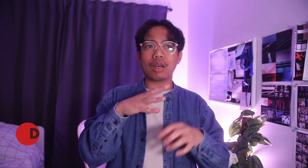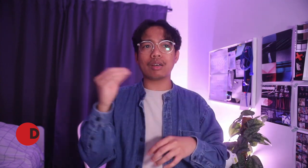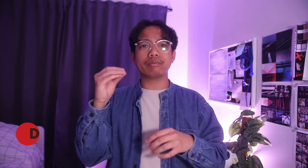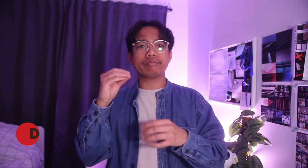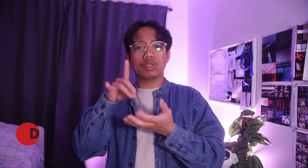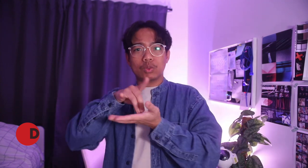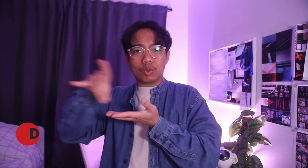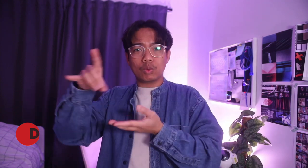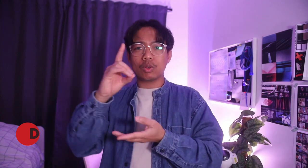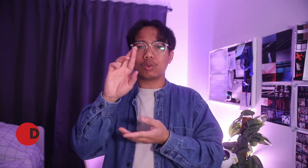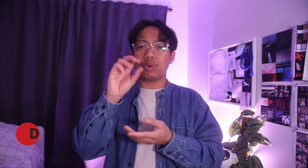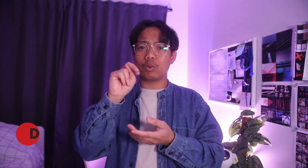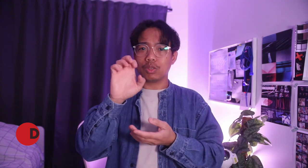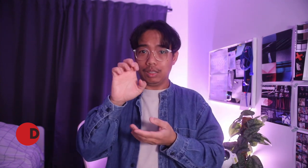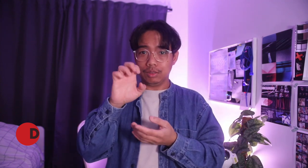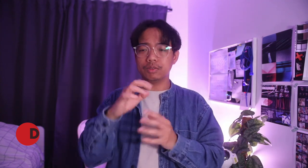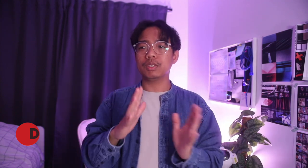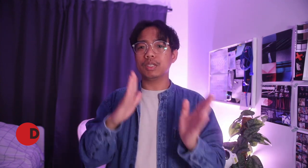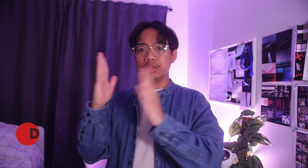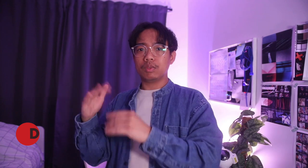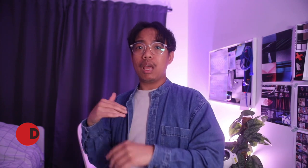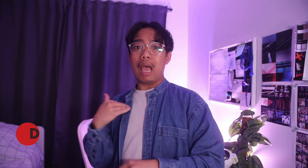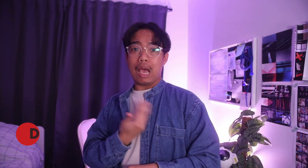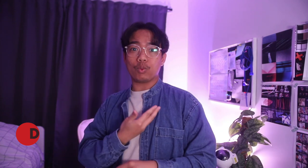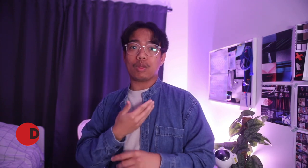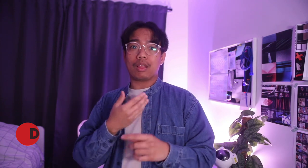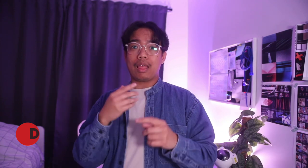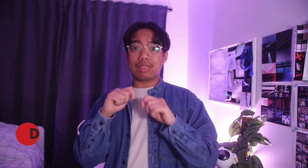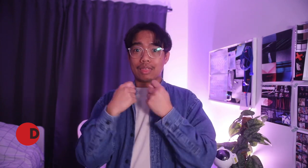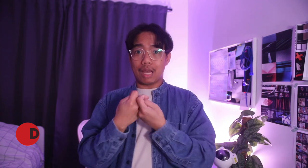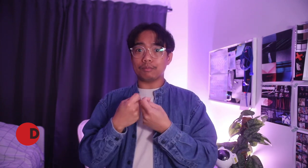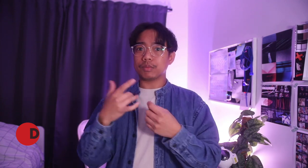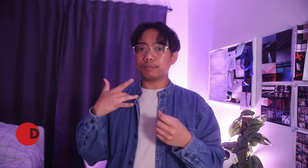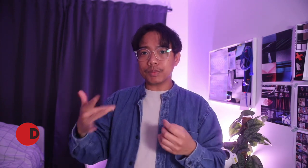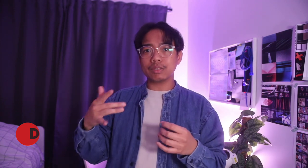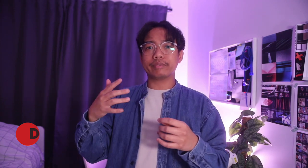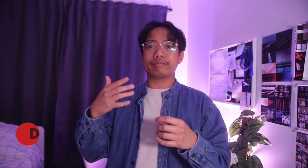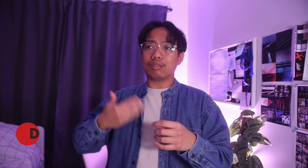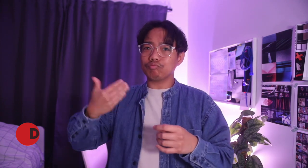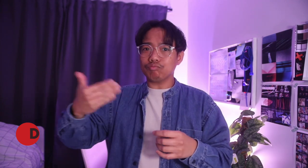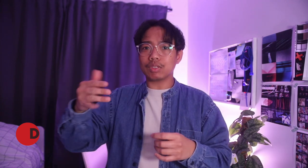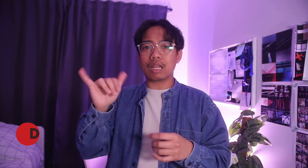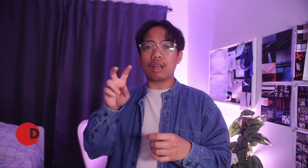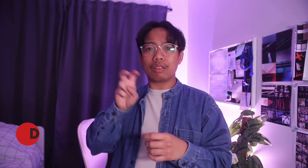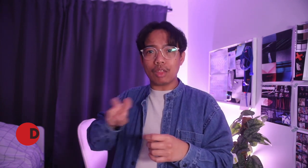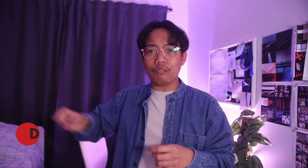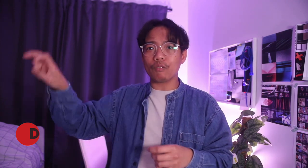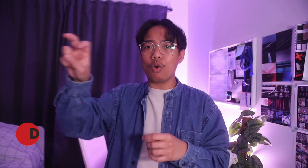do photography, such as using drones. Our team often travels around BC